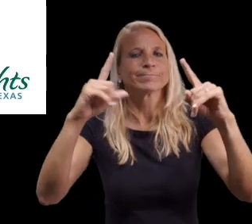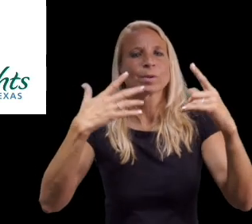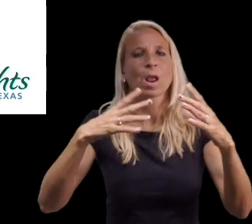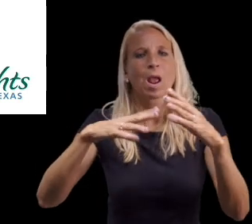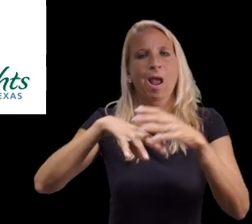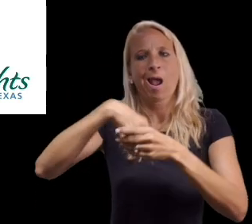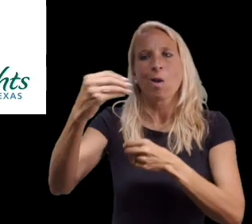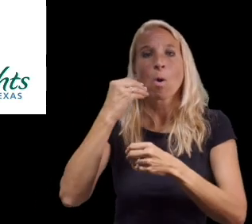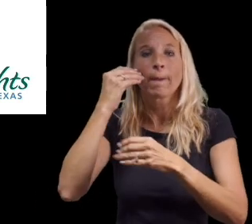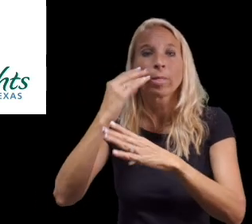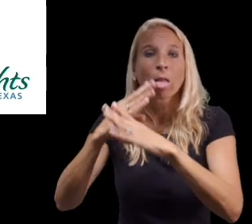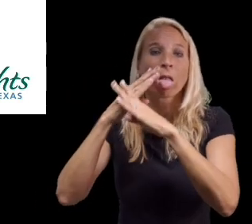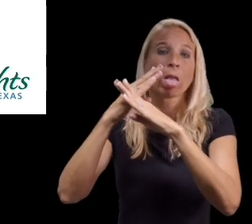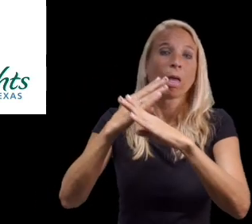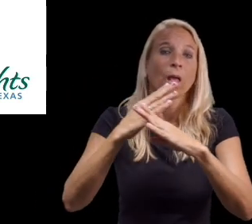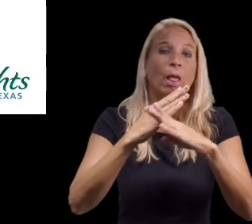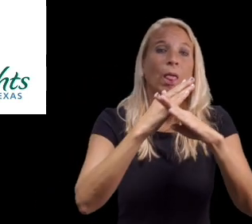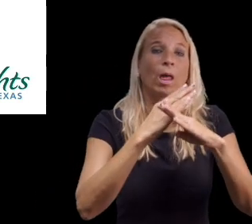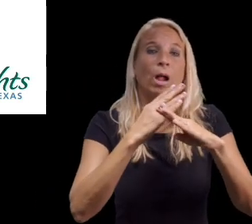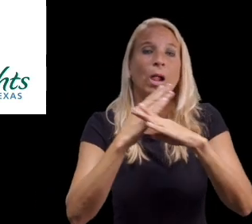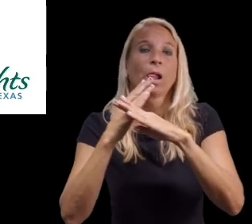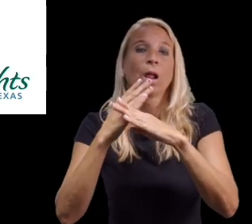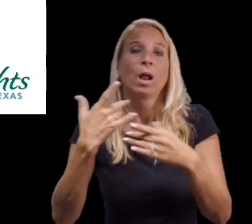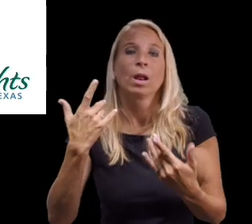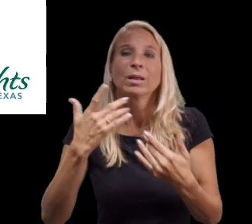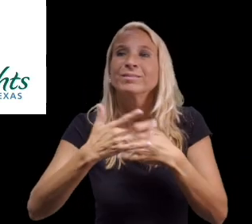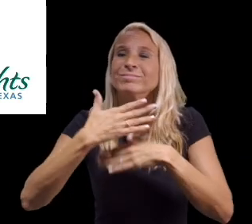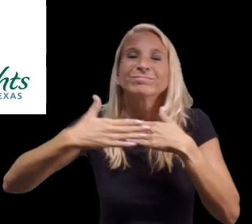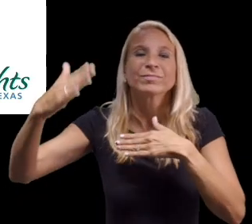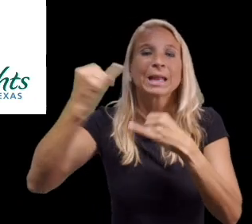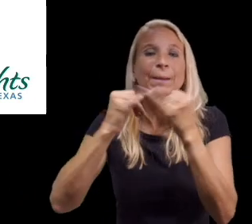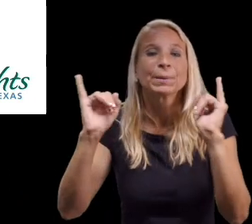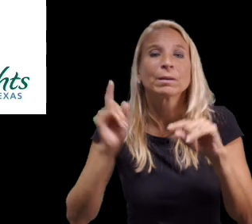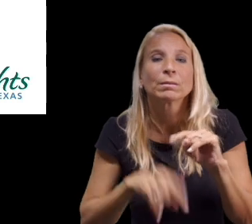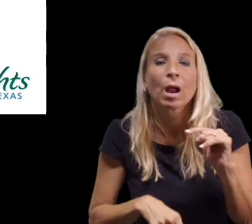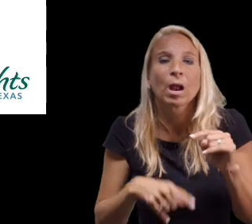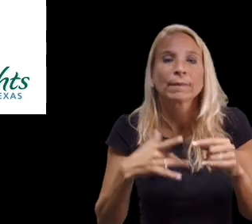and promoting lifelong independence and self-defined success.